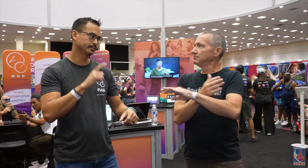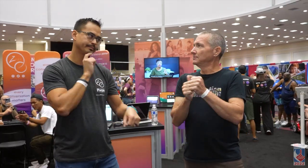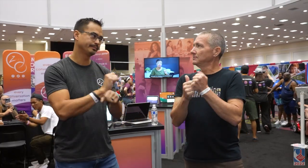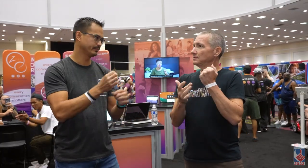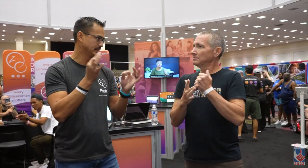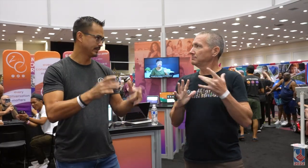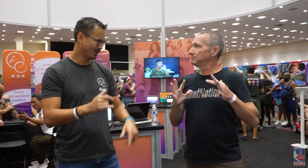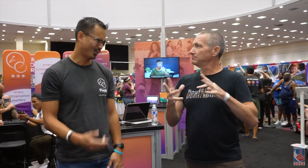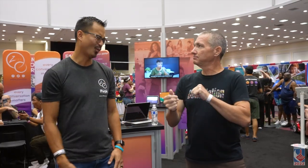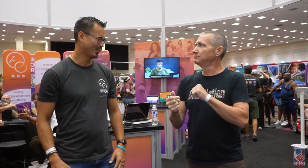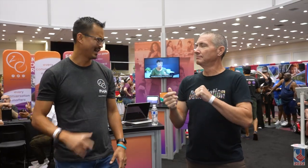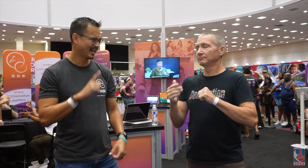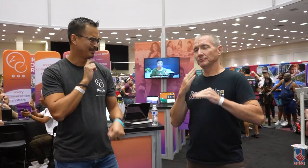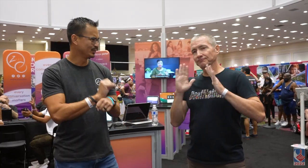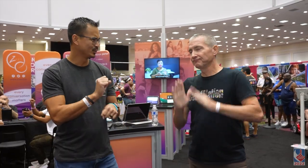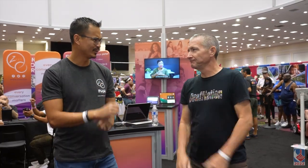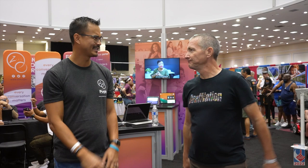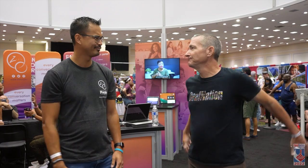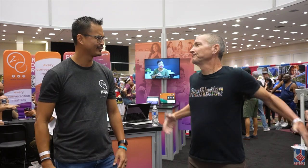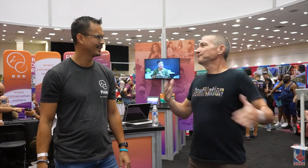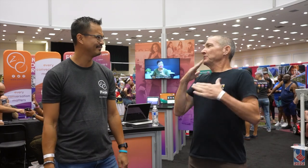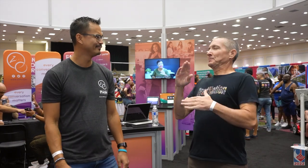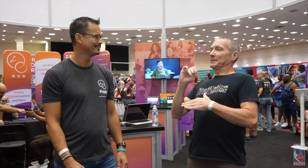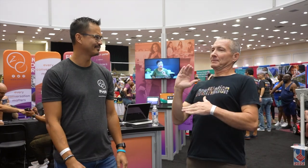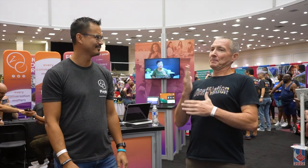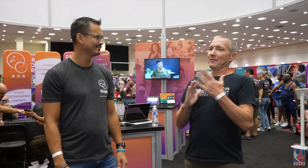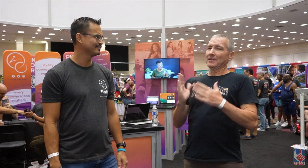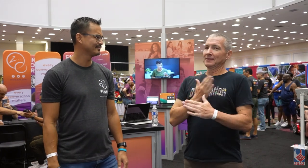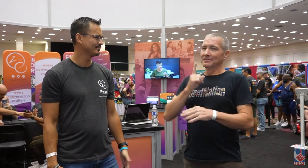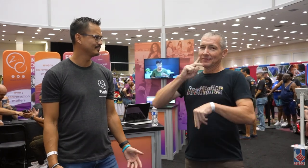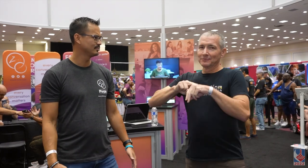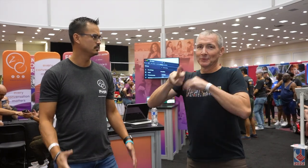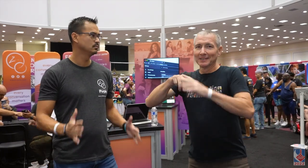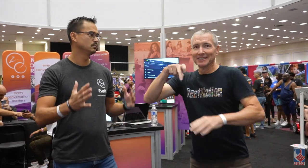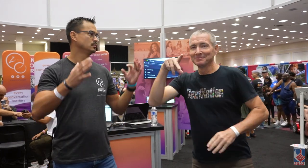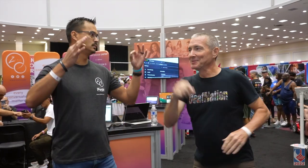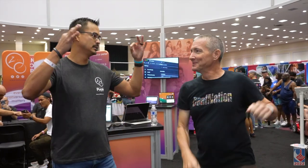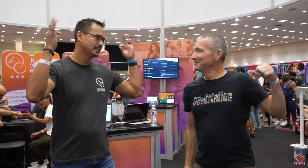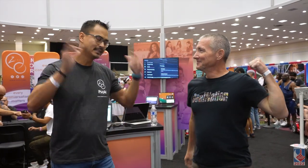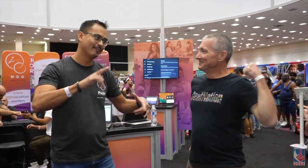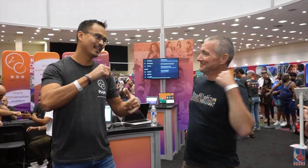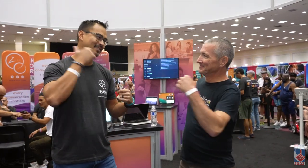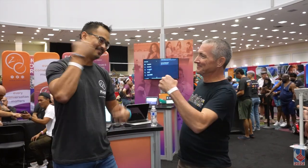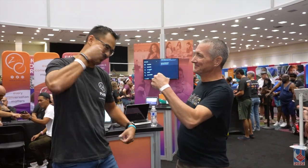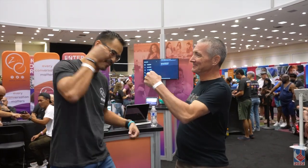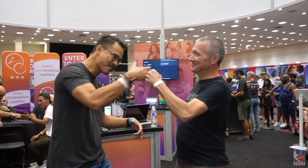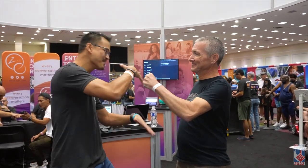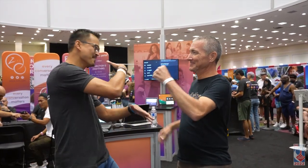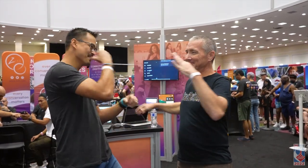are getting better with the technology, too. That’s wonderful! Thank you for being a part of our DeafNation World Expo. Definitely!!